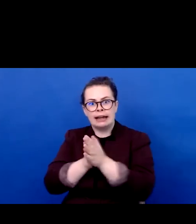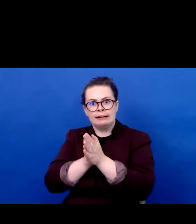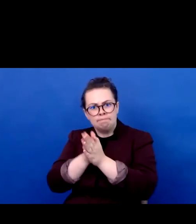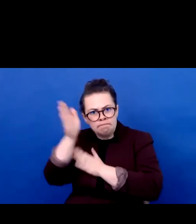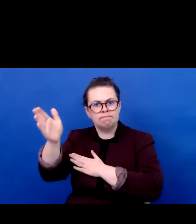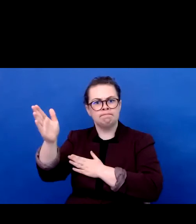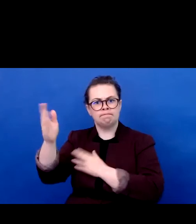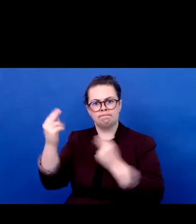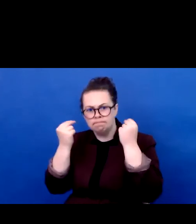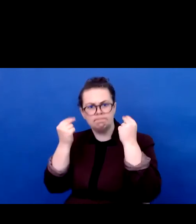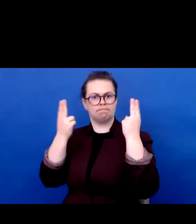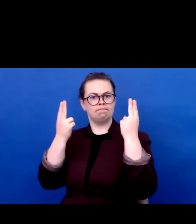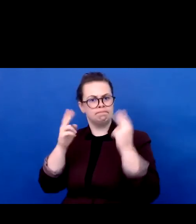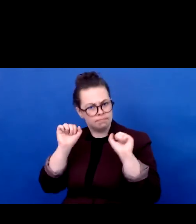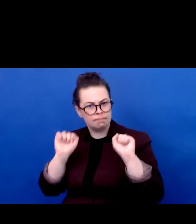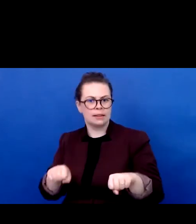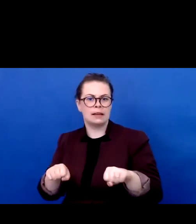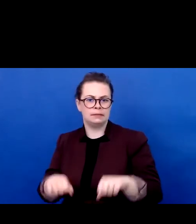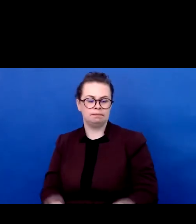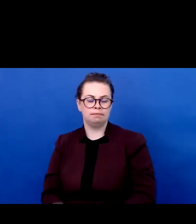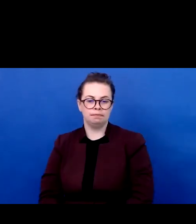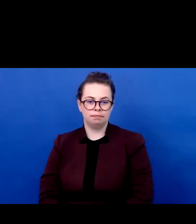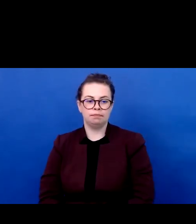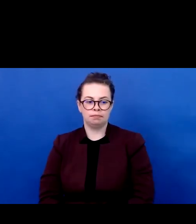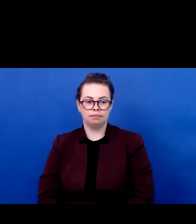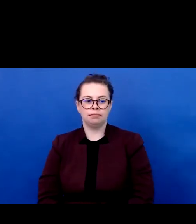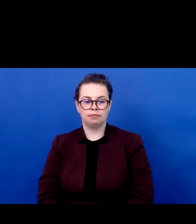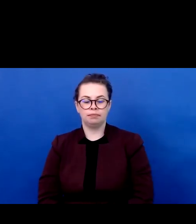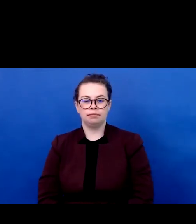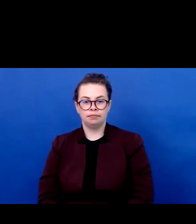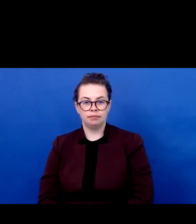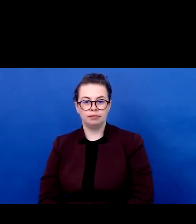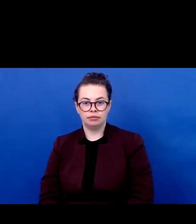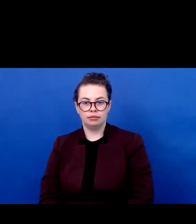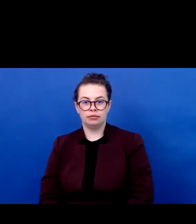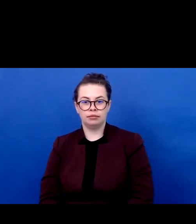but ensuring clear monetary mechanism on policy and response children with